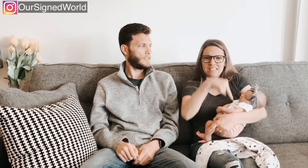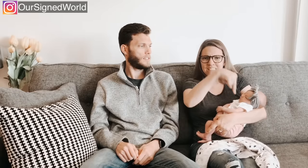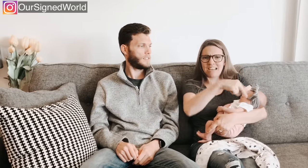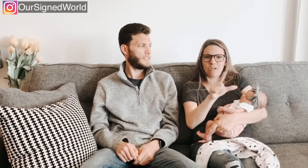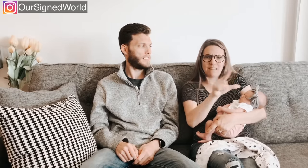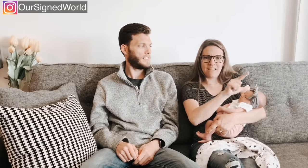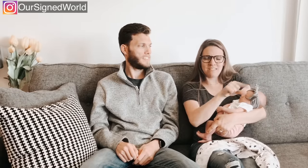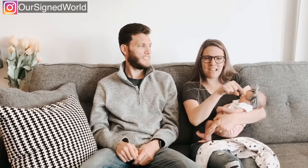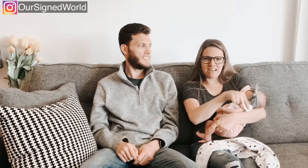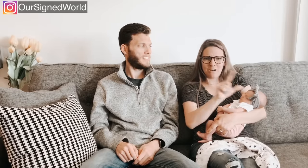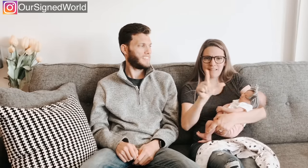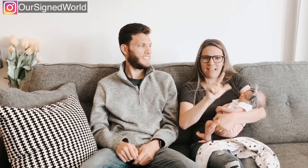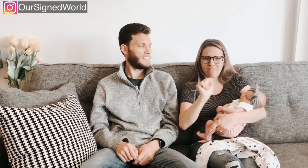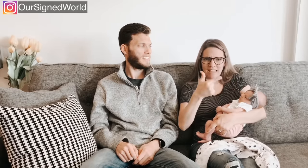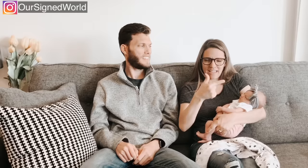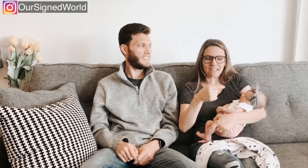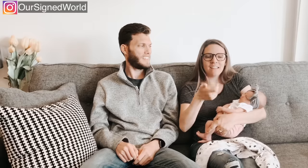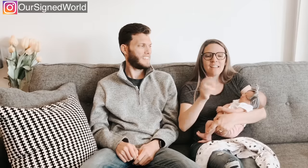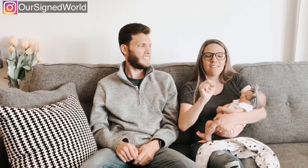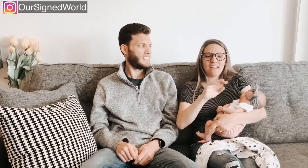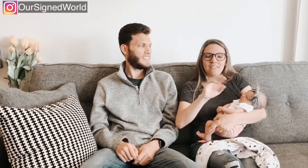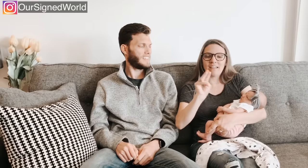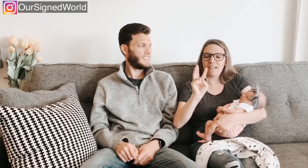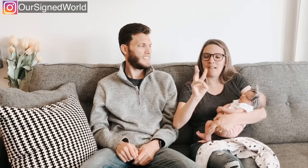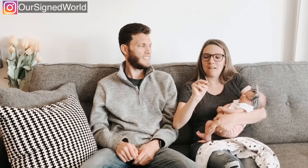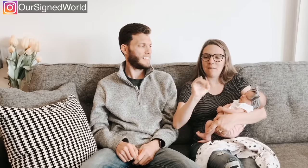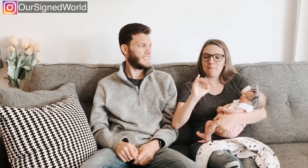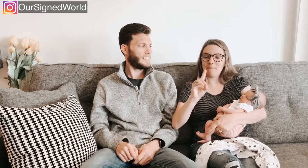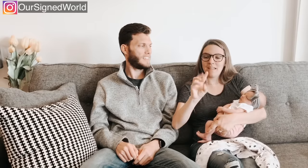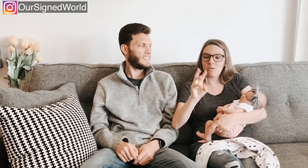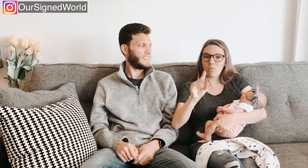she's standing on my left hand side, near my left leg and then the Midwife